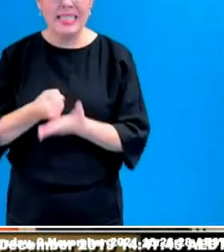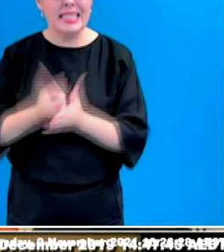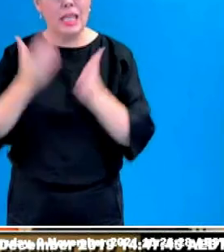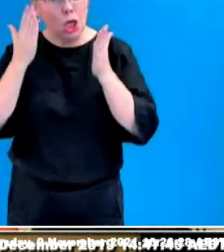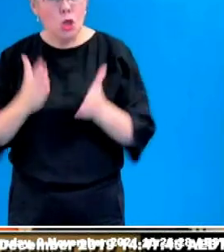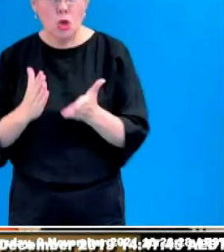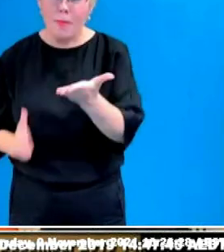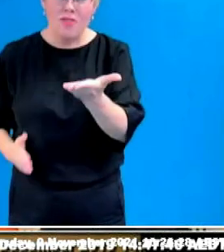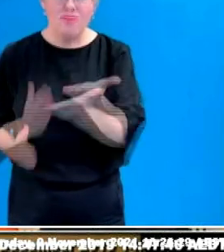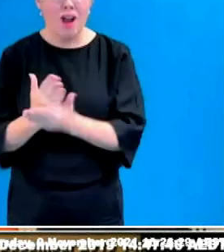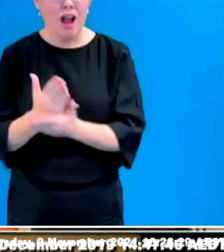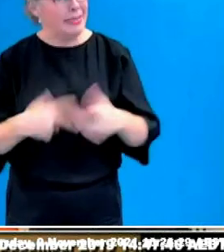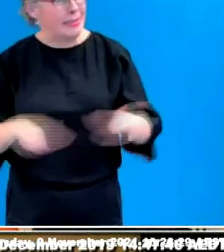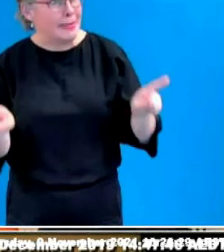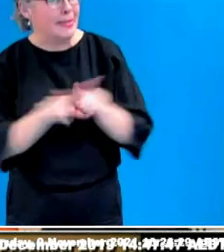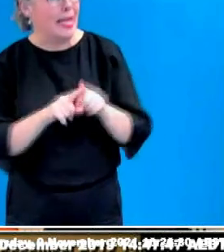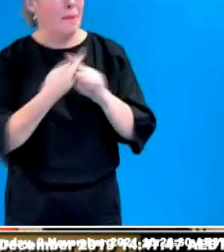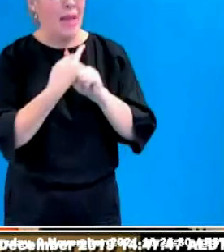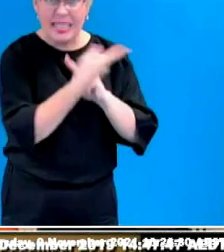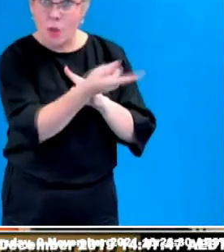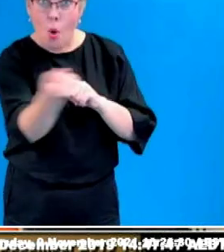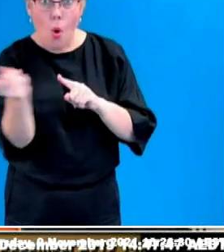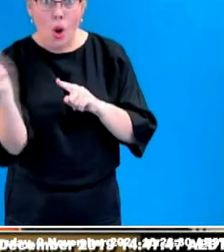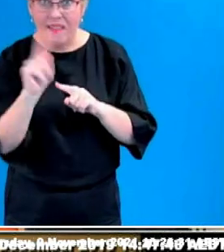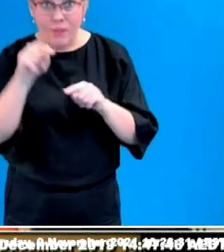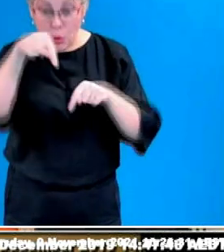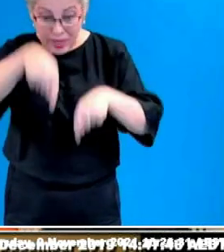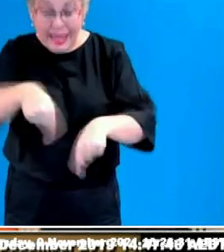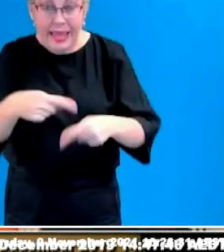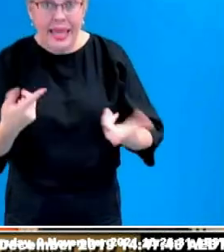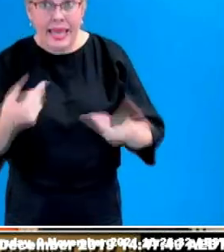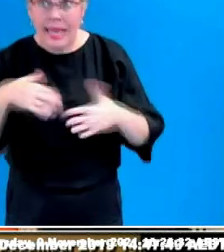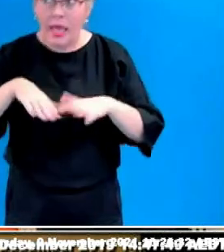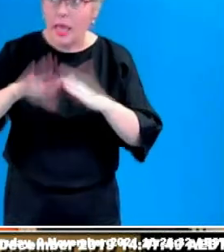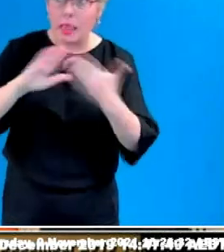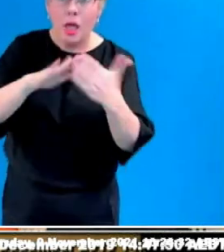rights as anybody else in this room or in the community?